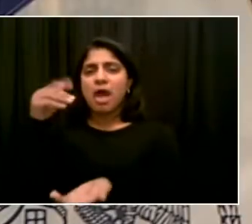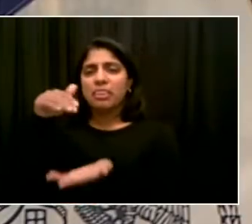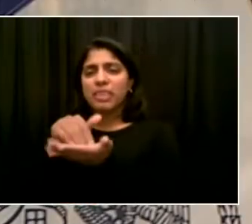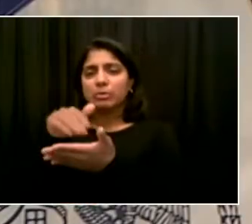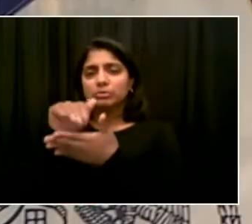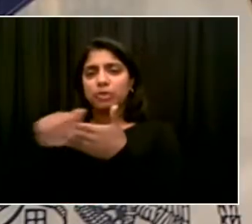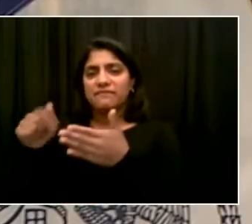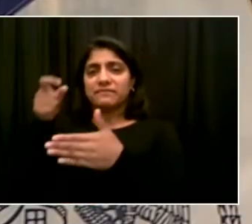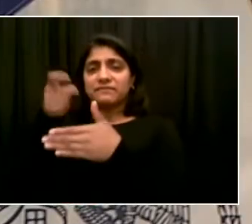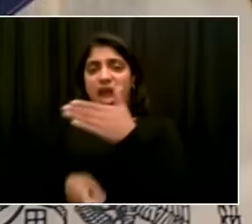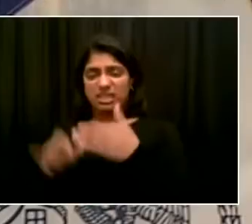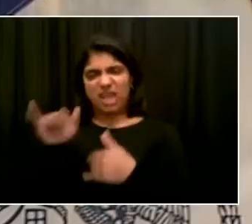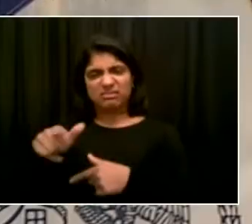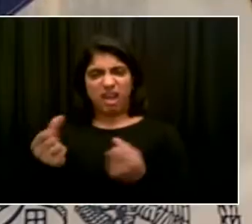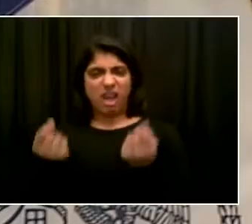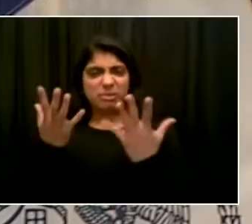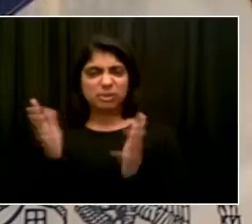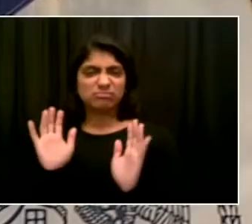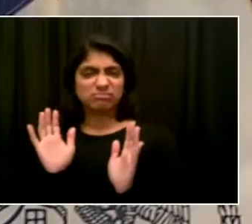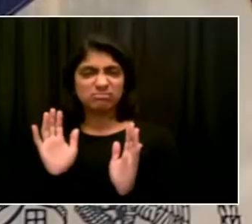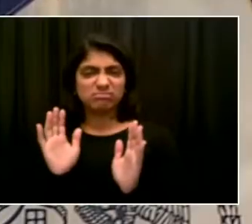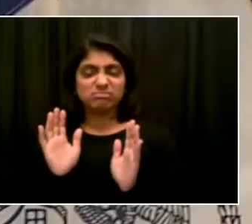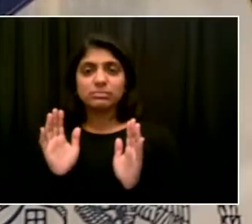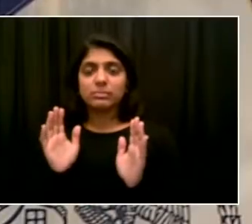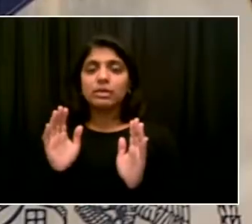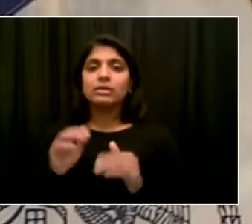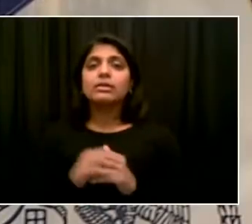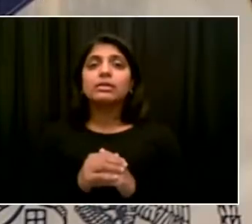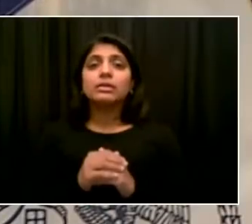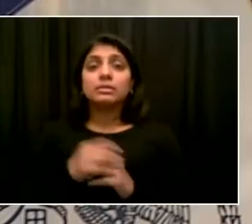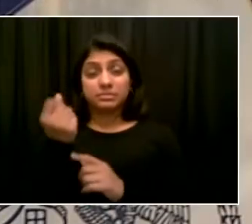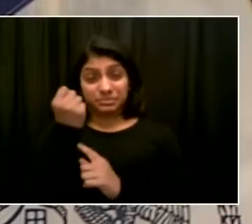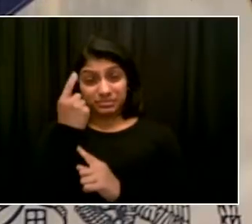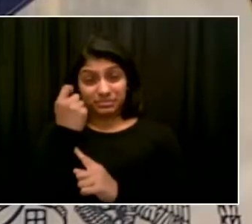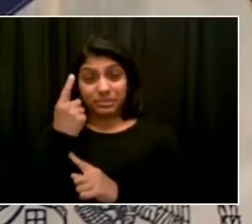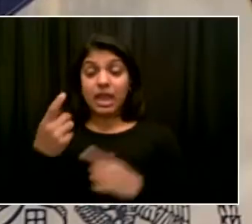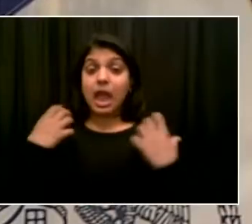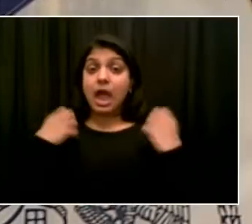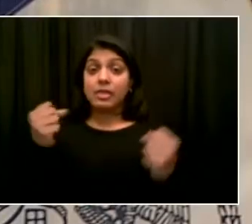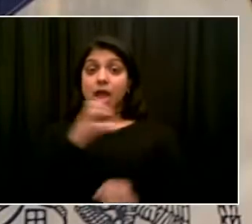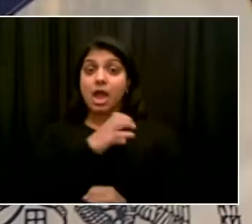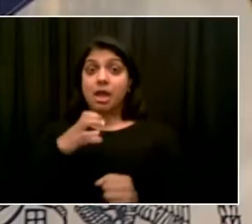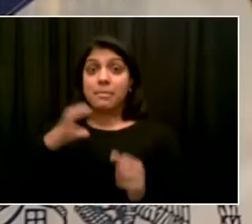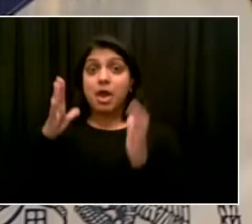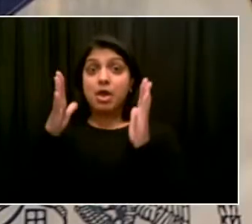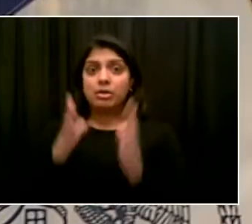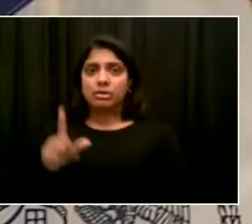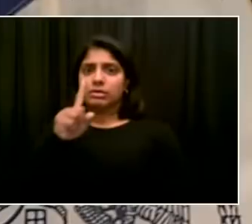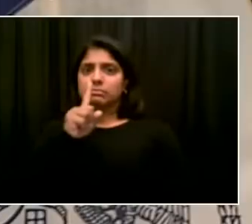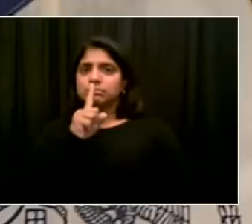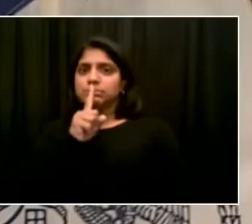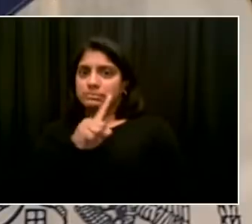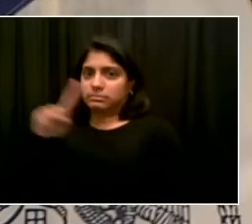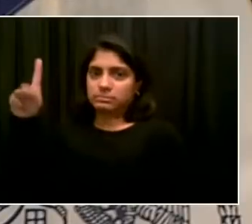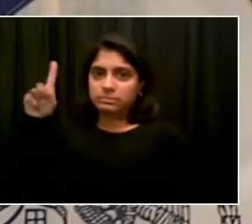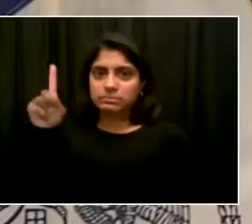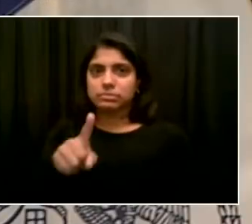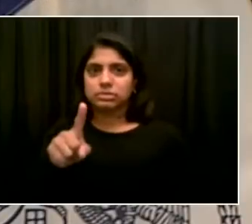ESCALATE THAT INTENSELY IF WE SEE A PATTERN OF WILLFUL REFUSAL TO FOOLLW THE LAW. THE COMMISSIONERS ORDER A VERY SERIOUS THING IN THE MIDDLE OF A PANMDEIC. I BELIEVE A LOT